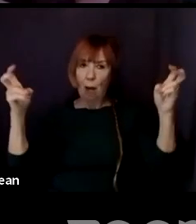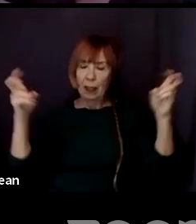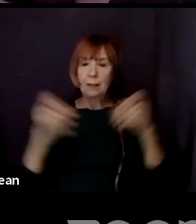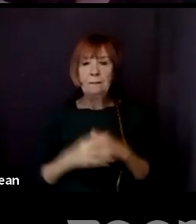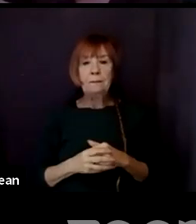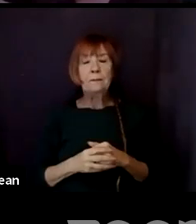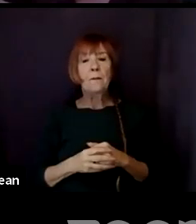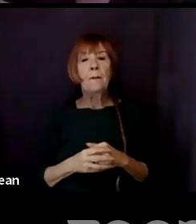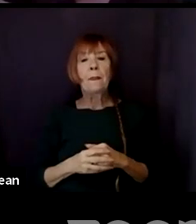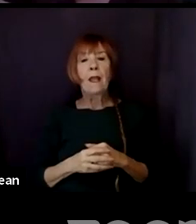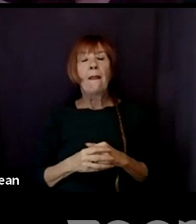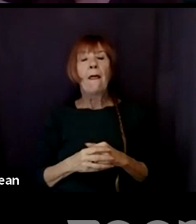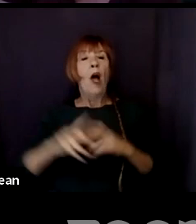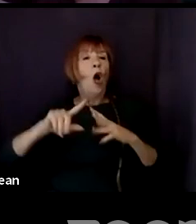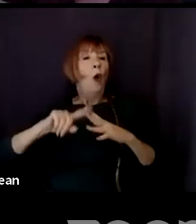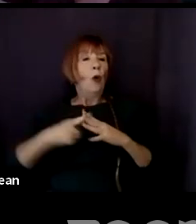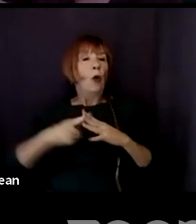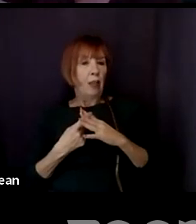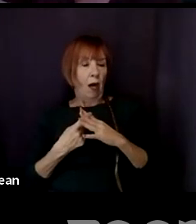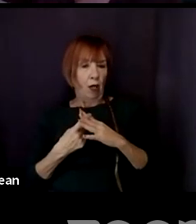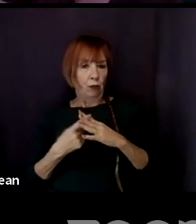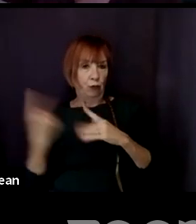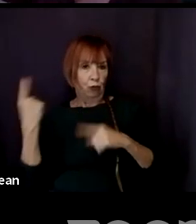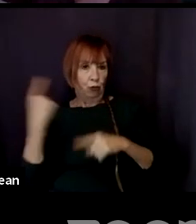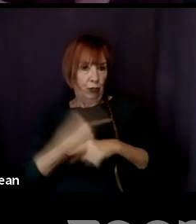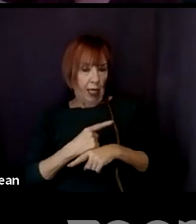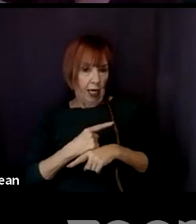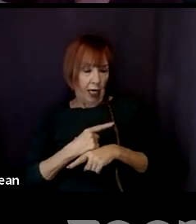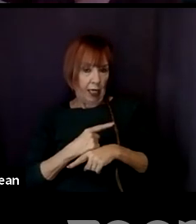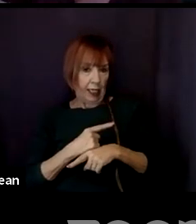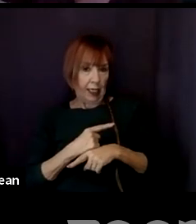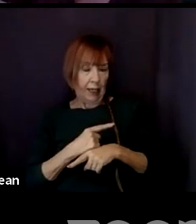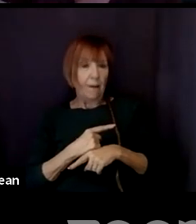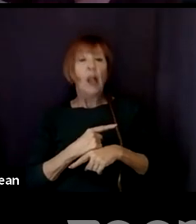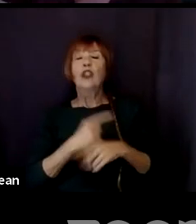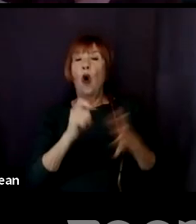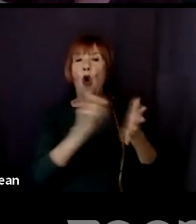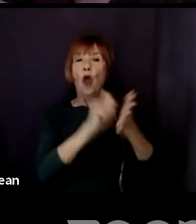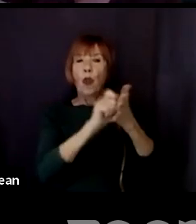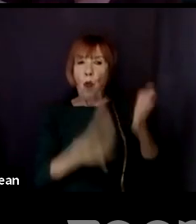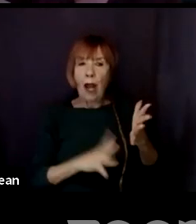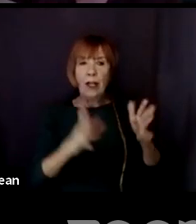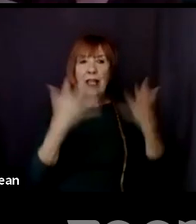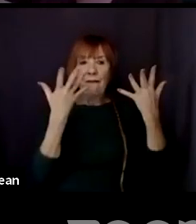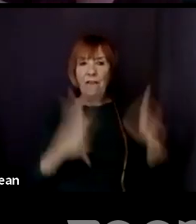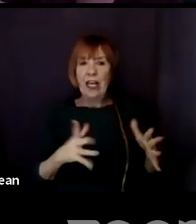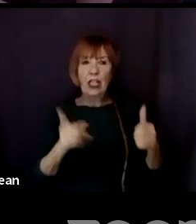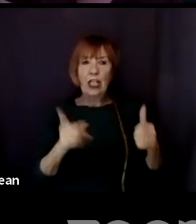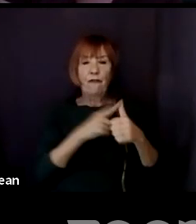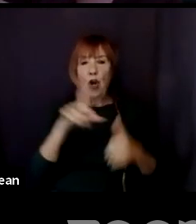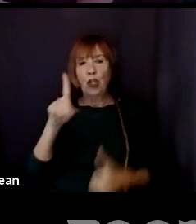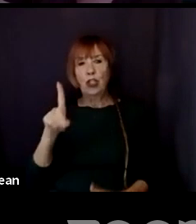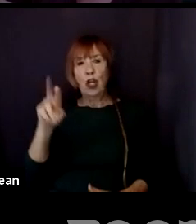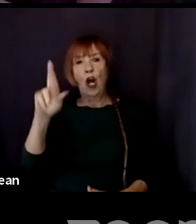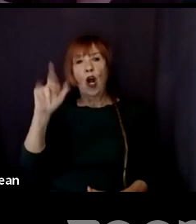We're starting off today, just as our writers have finished their first drafts, let's say there's a little bit of a polish on it,